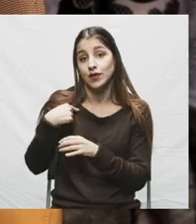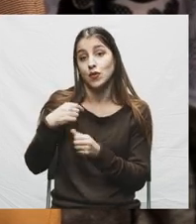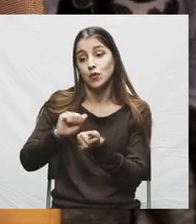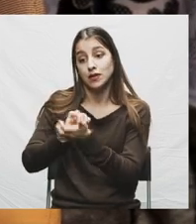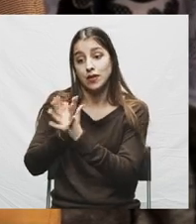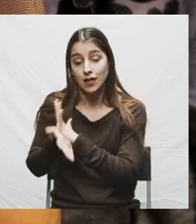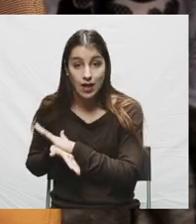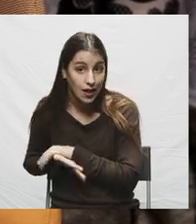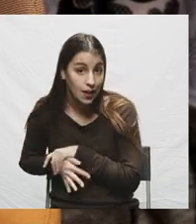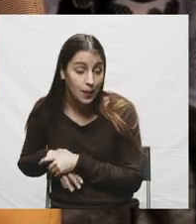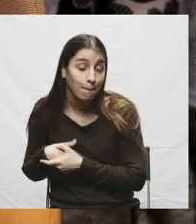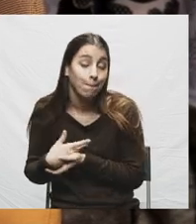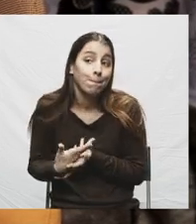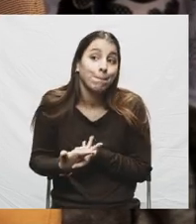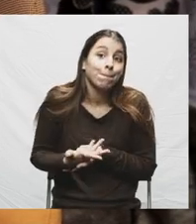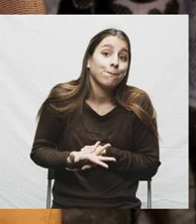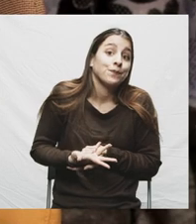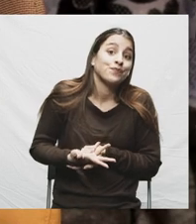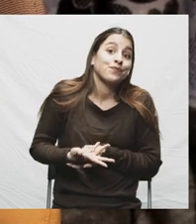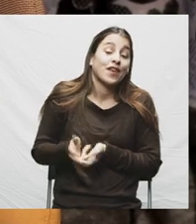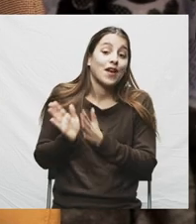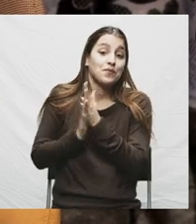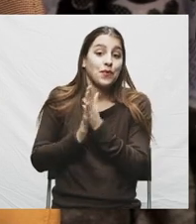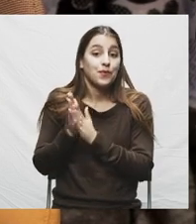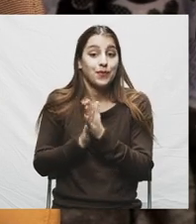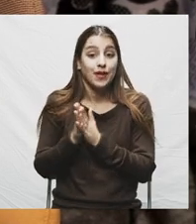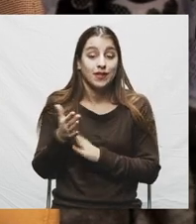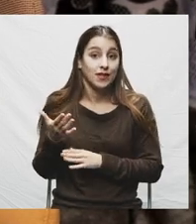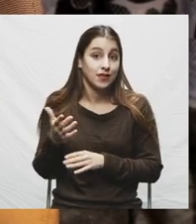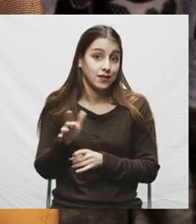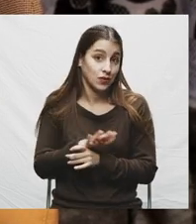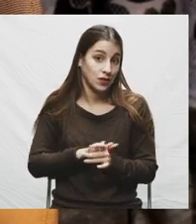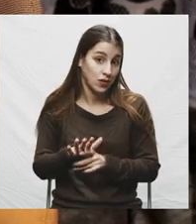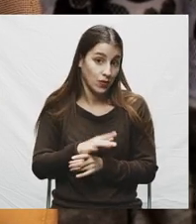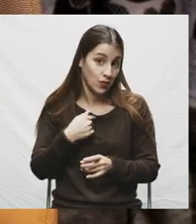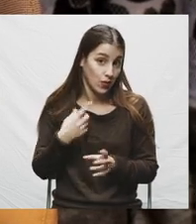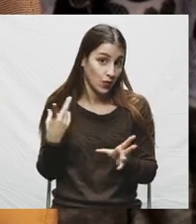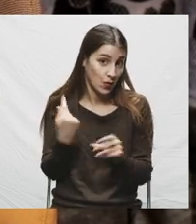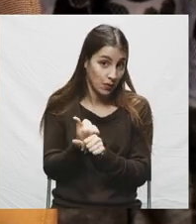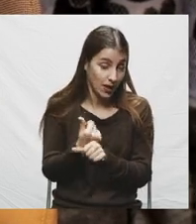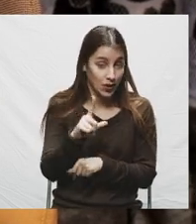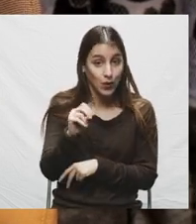which I recycle from one place to another, I finally used a pair of shoes, I’d bought in Loulé but didn’t use them there...